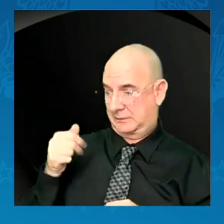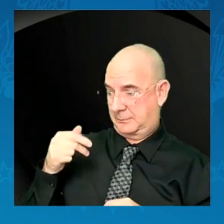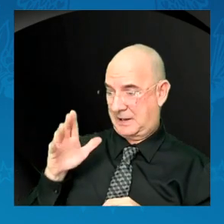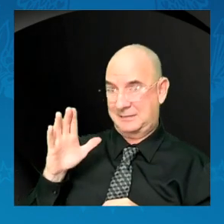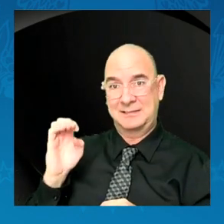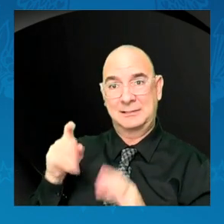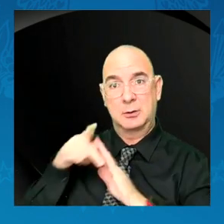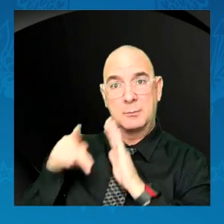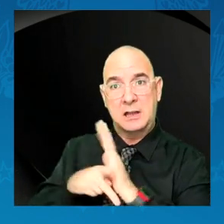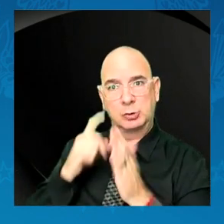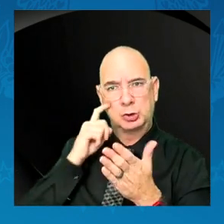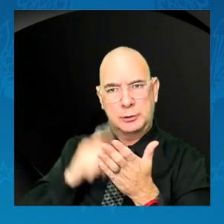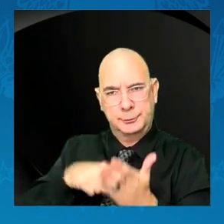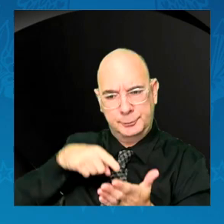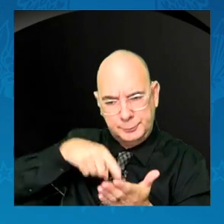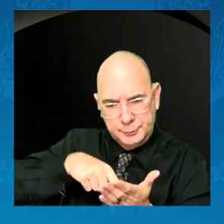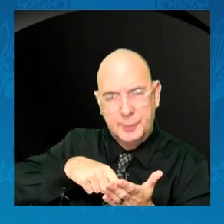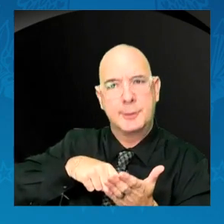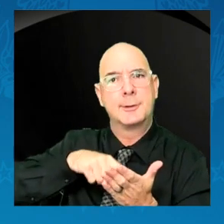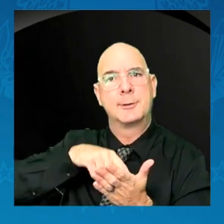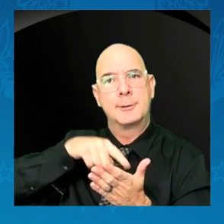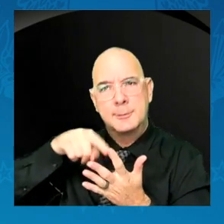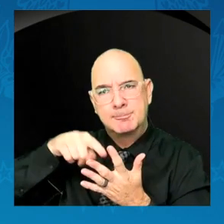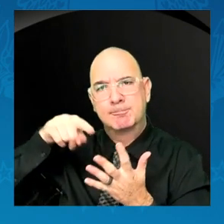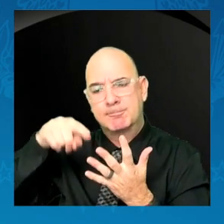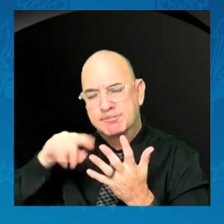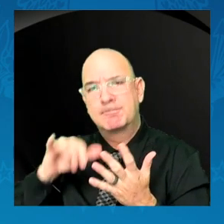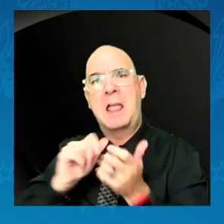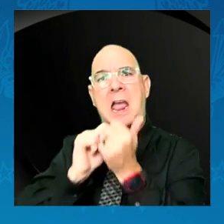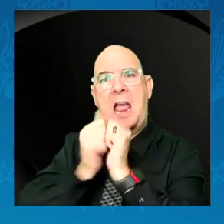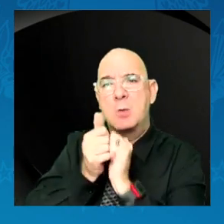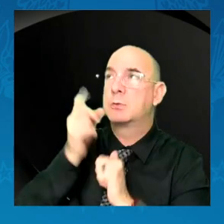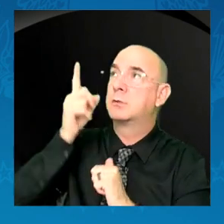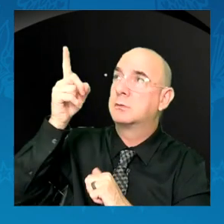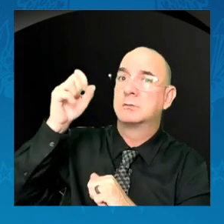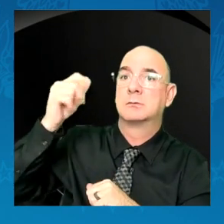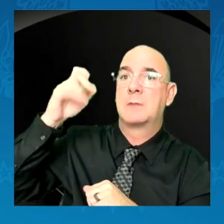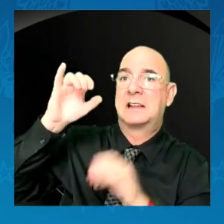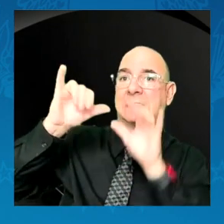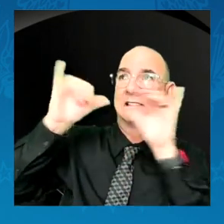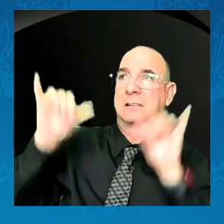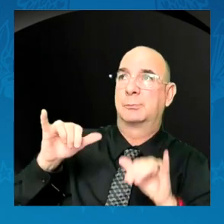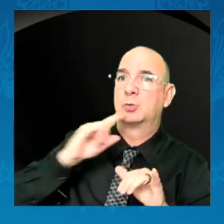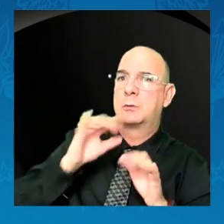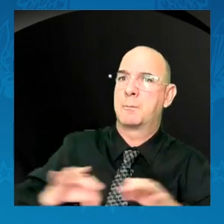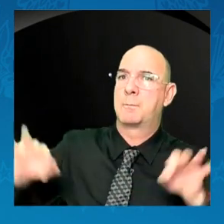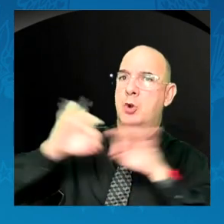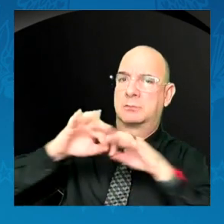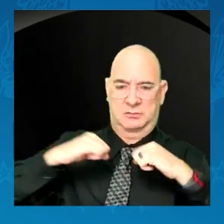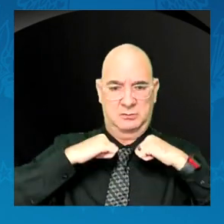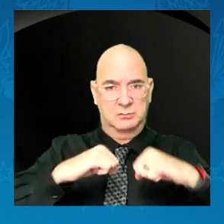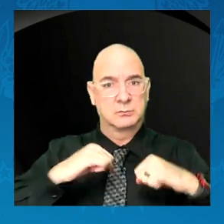based systems play a critical role in securing our homeland. We look forward to working with this council.